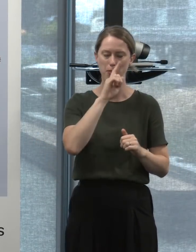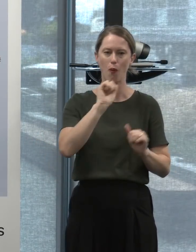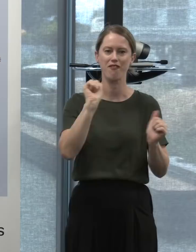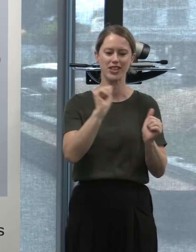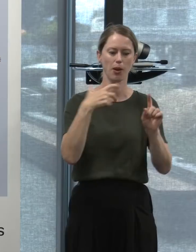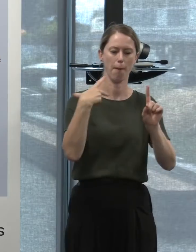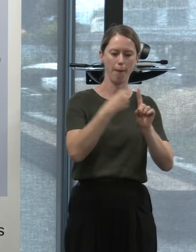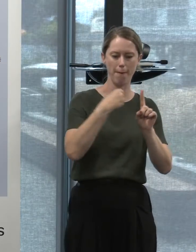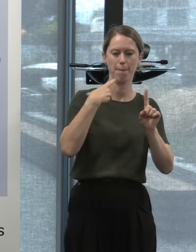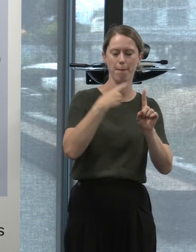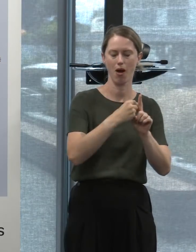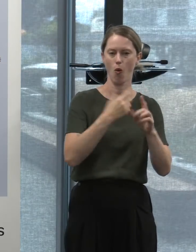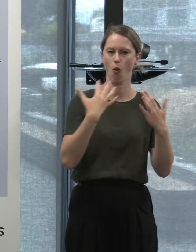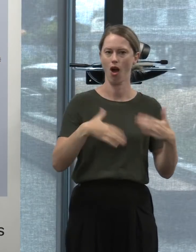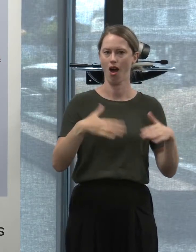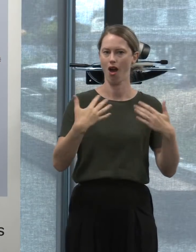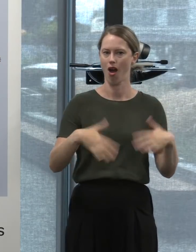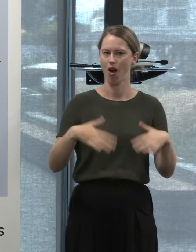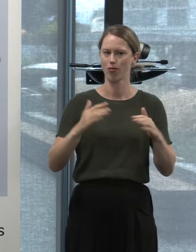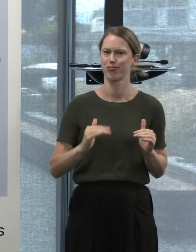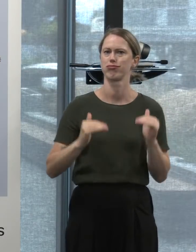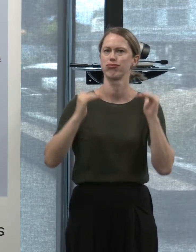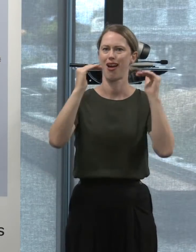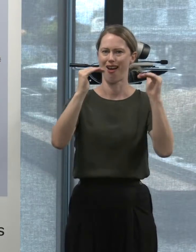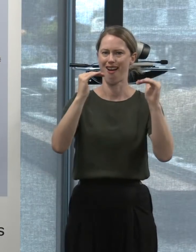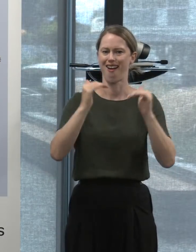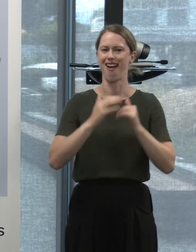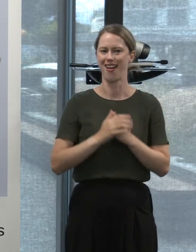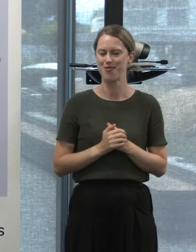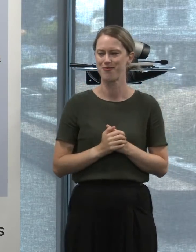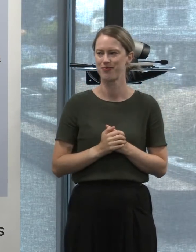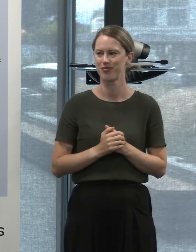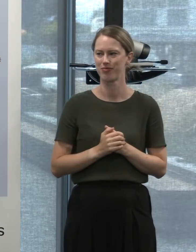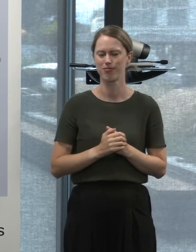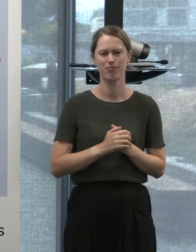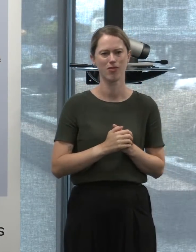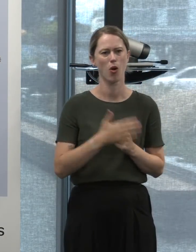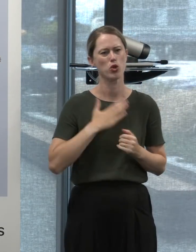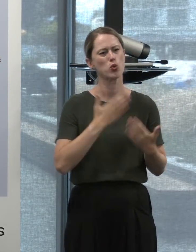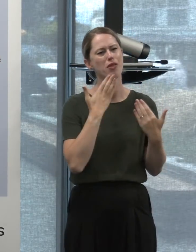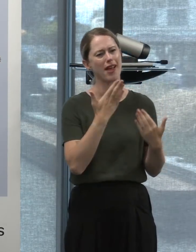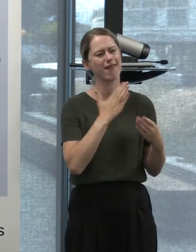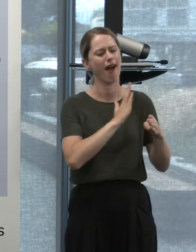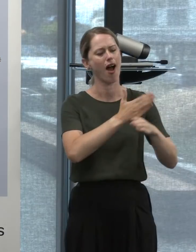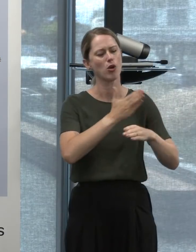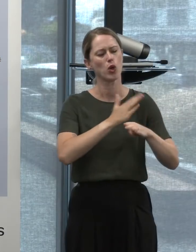Kia ora koutou katoa.